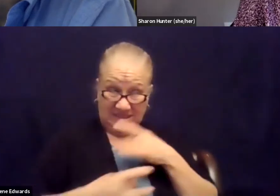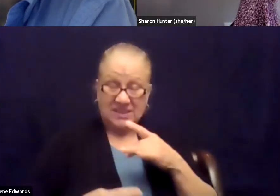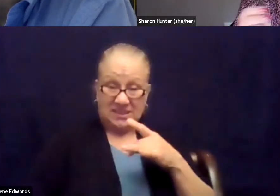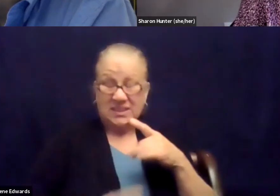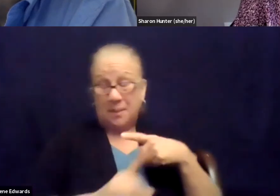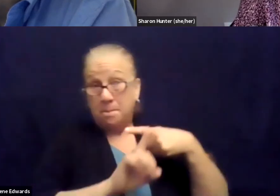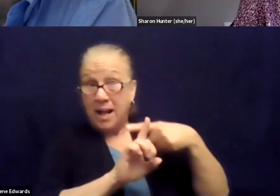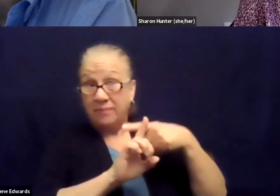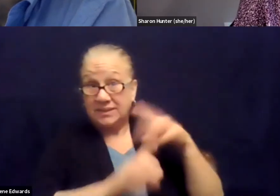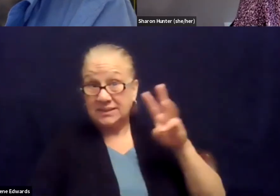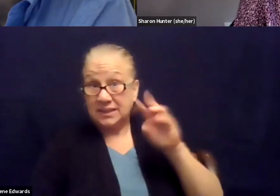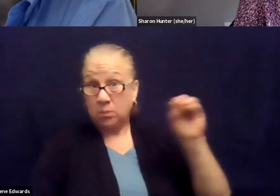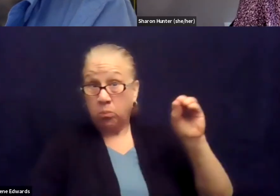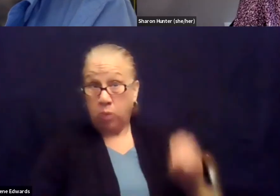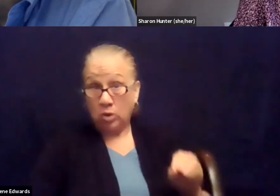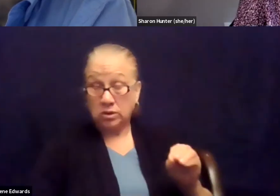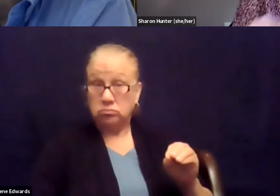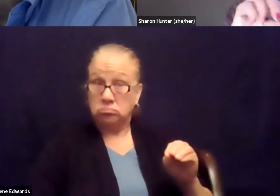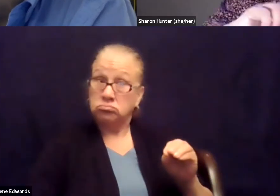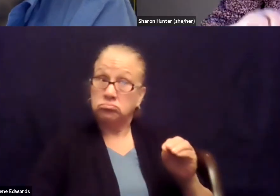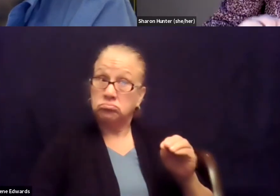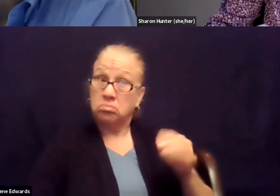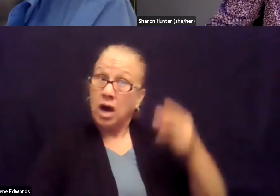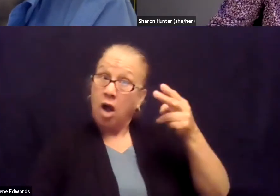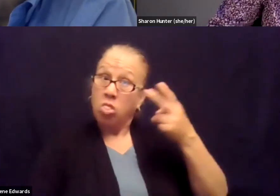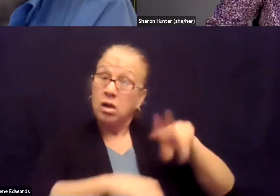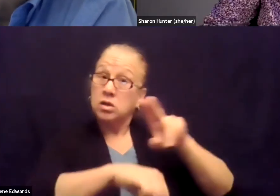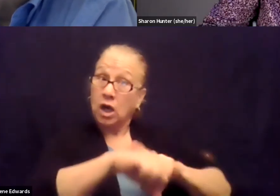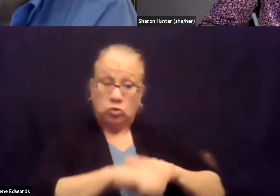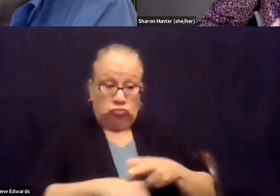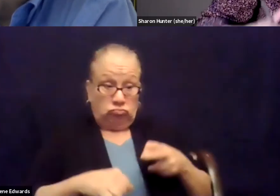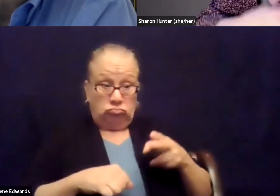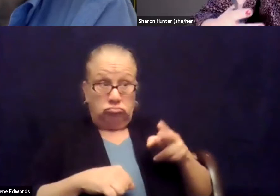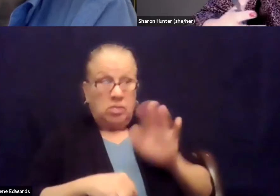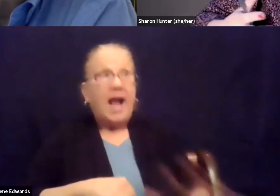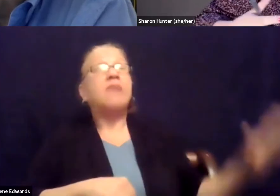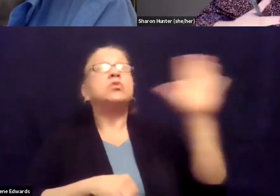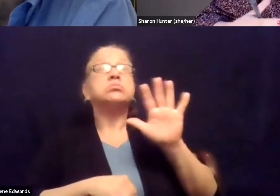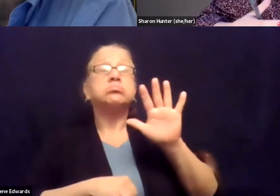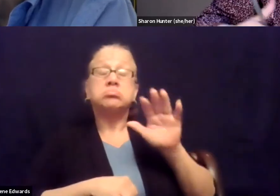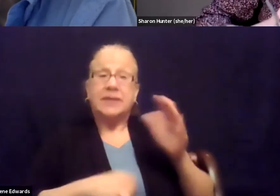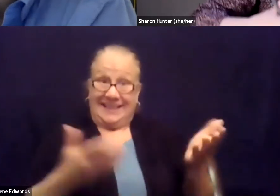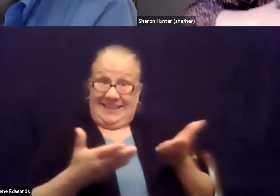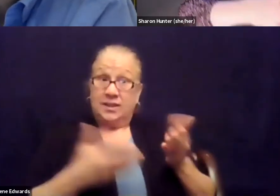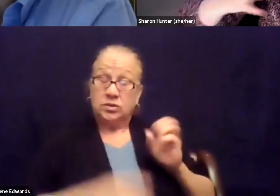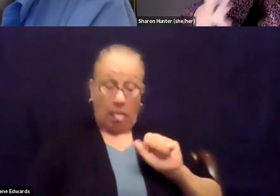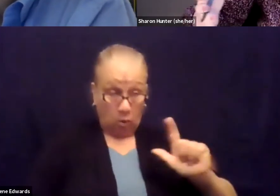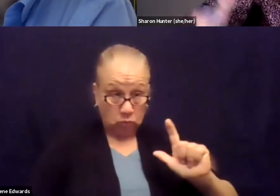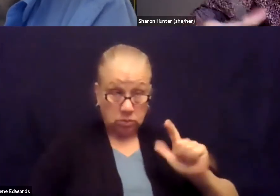which is higher than the national average. So a lot of people who think that maybe everything